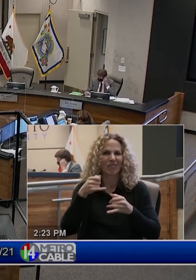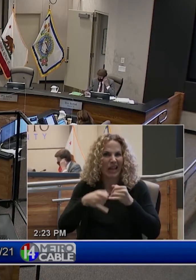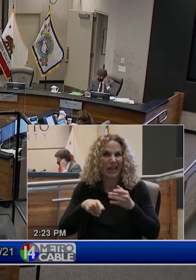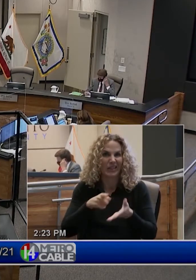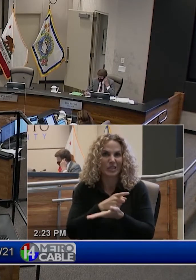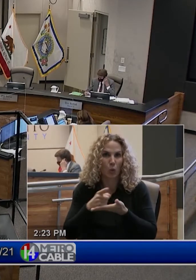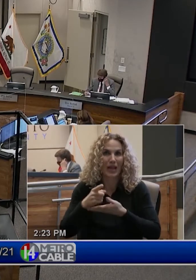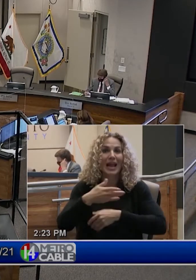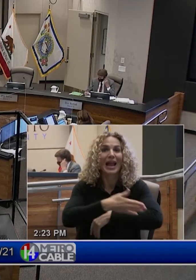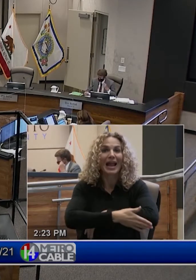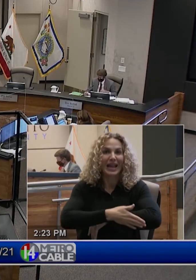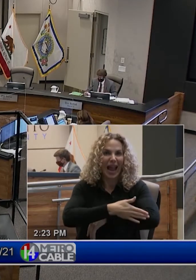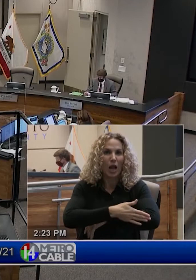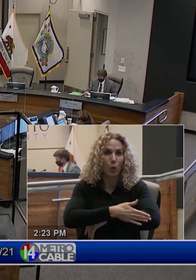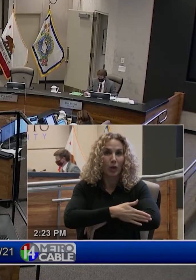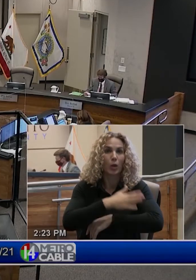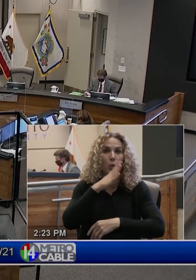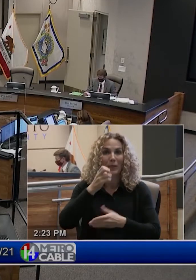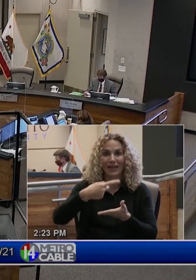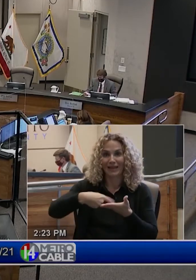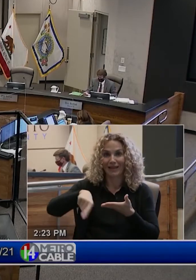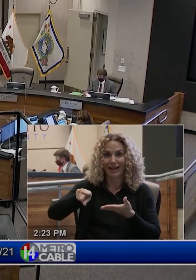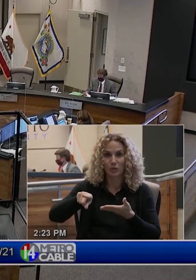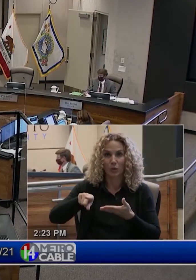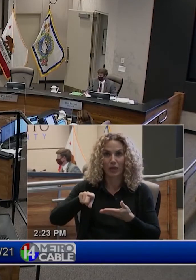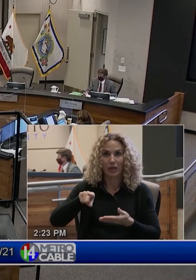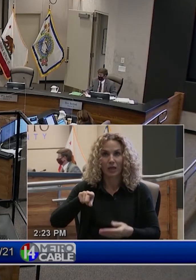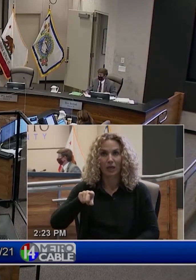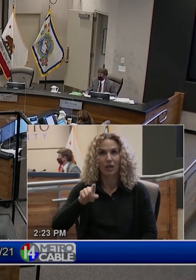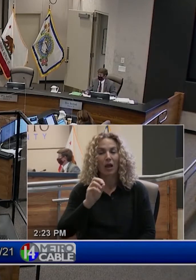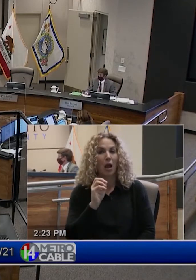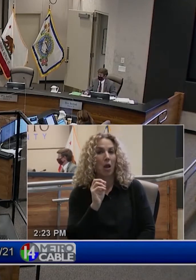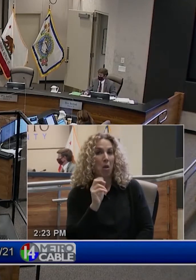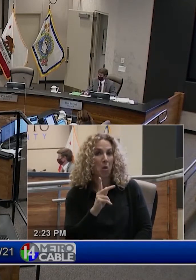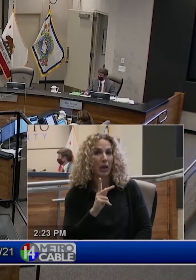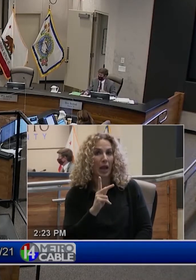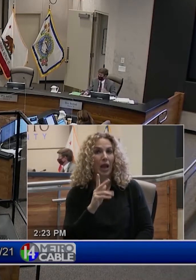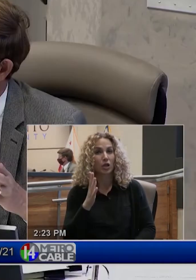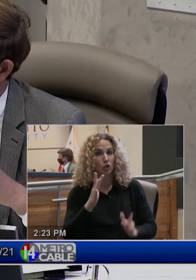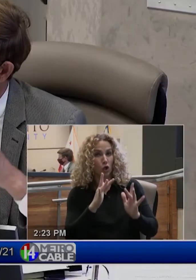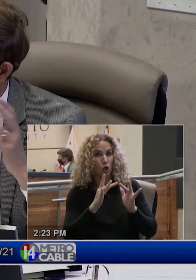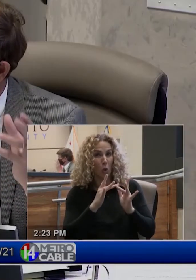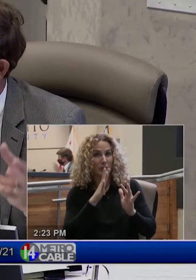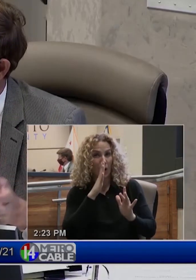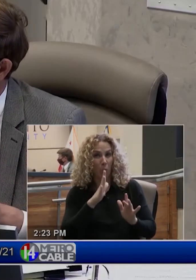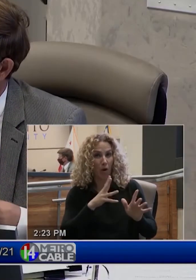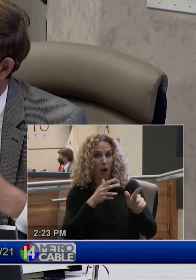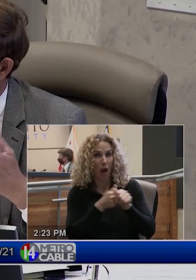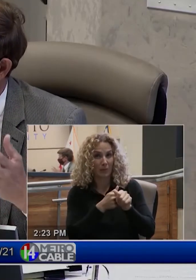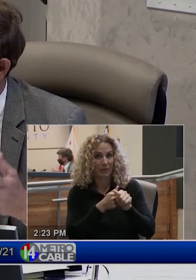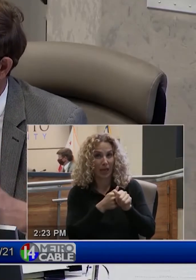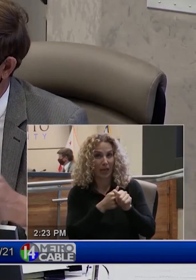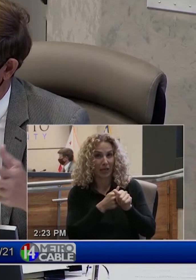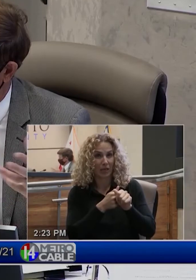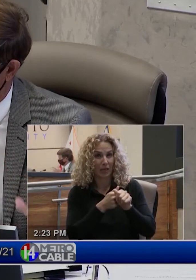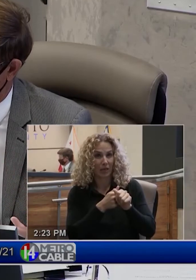UP THIS WEEK. AND SO MAYBE CAN BE UPDATED TO AND SO MAYBE CAN BE UPDATED TO INDICATE TO FOLKS IF GIVING THIS INDICATE TO FOLKS IF GIVING THIS PRESENTATION LIVE THAT